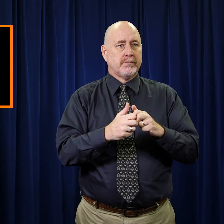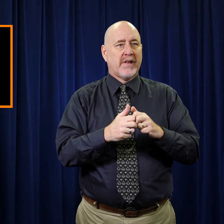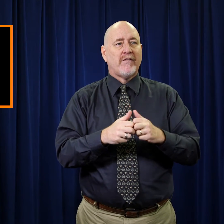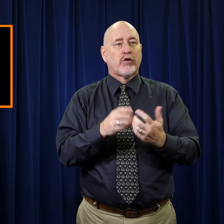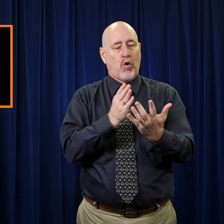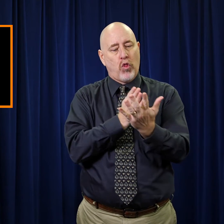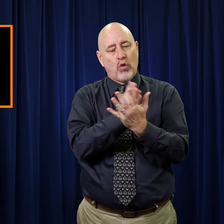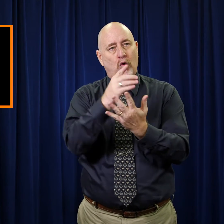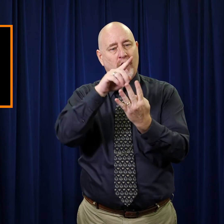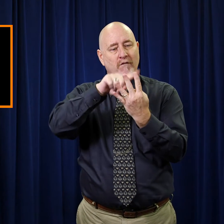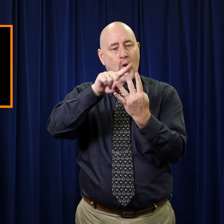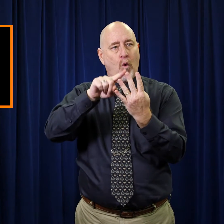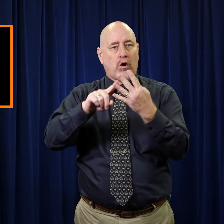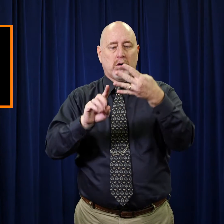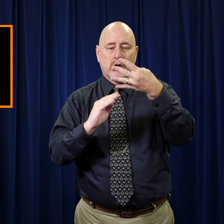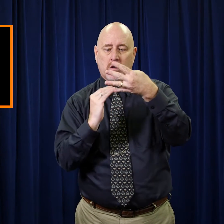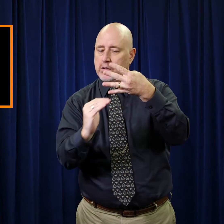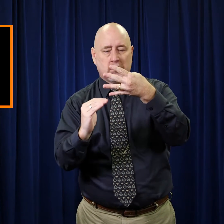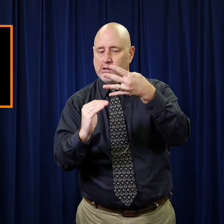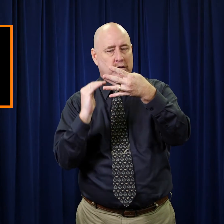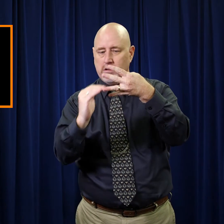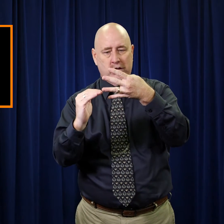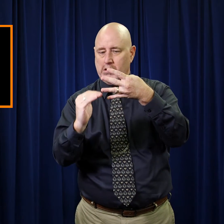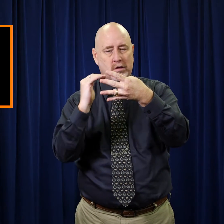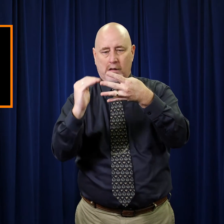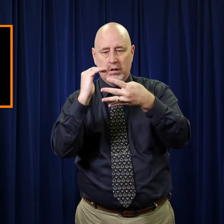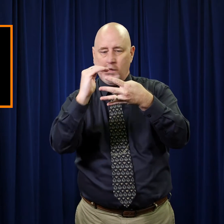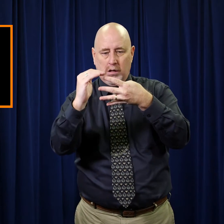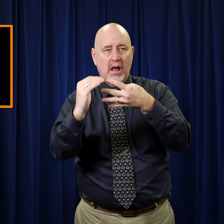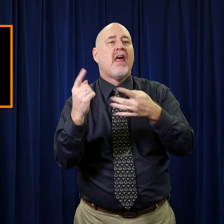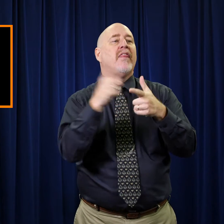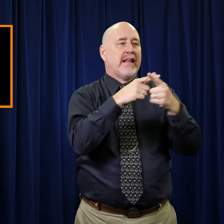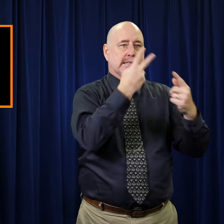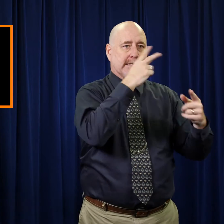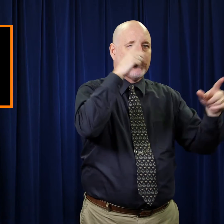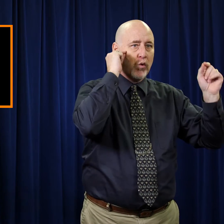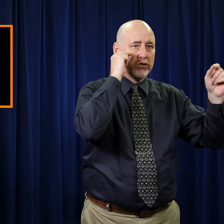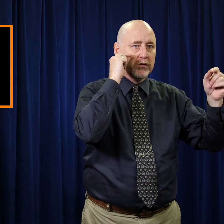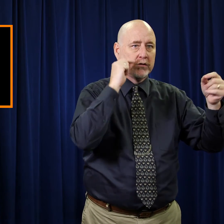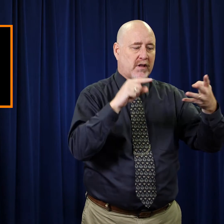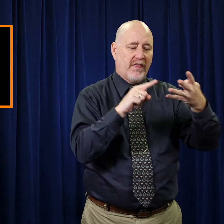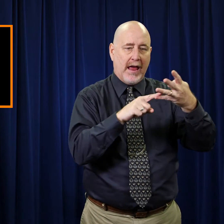People would have to go through four layers before they ever got to the